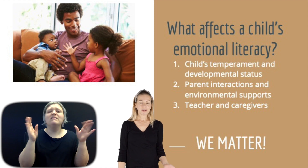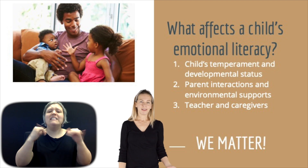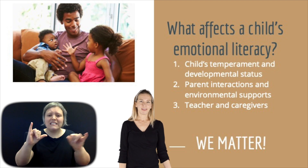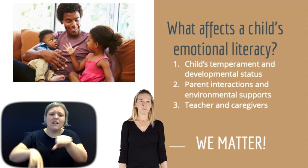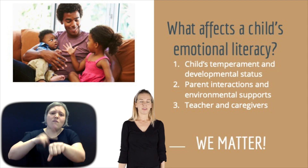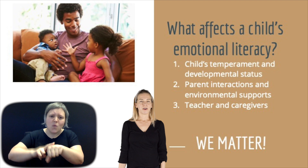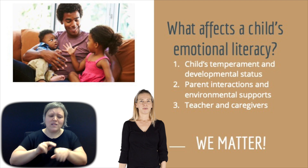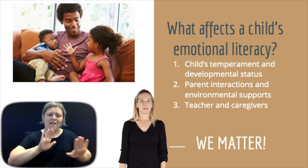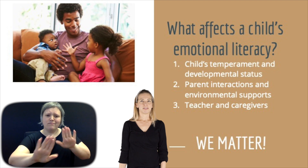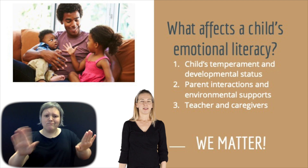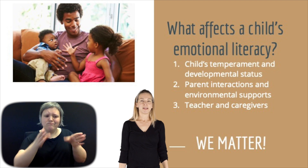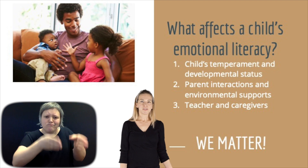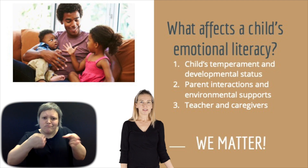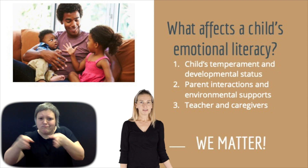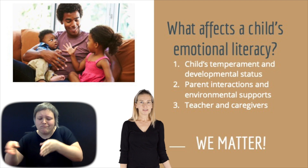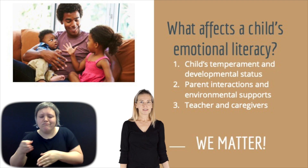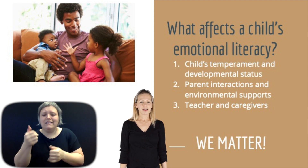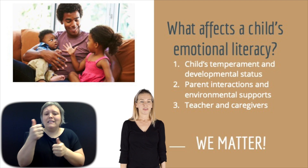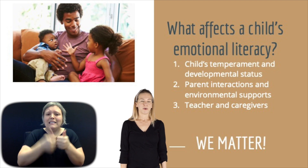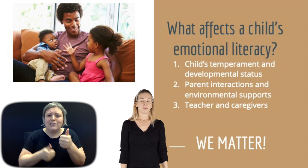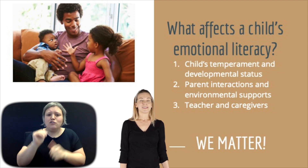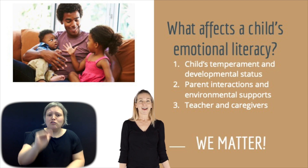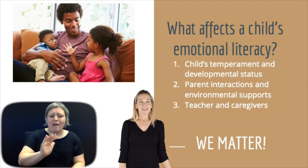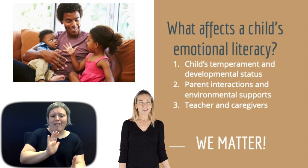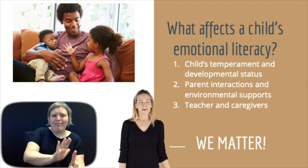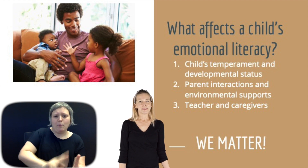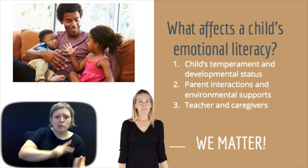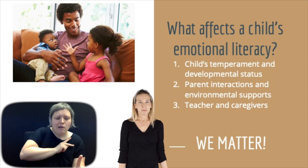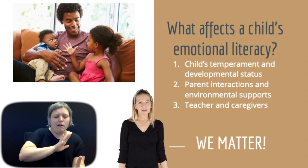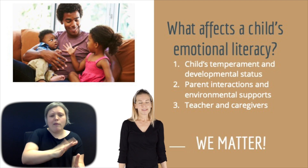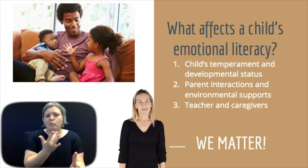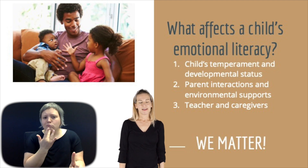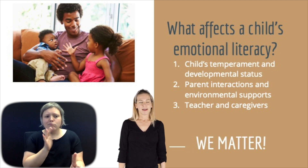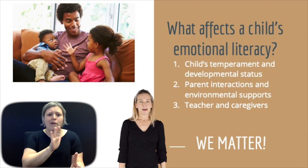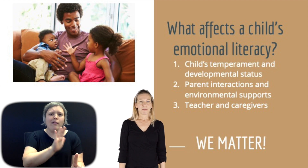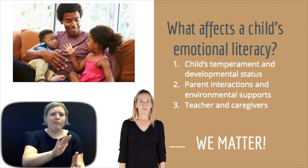They bring their own developmental skills, their own personality, their own temperament.